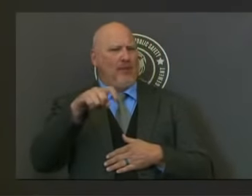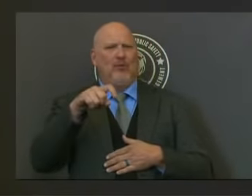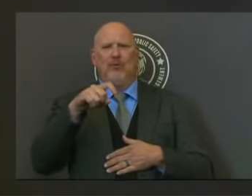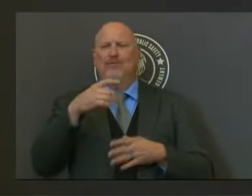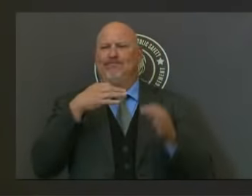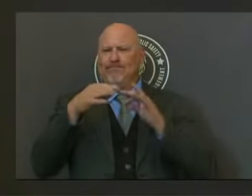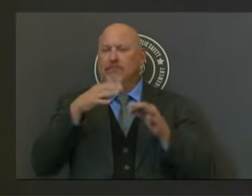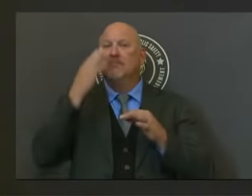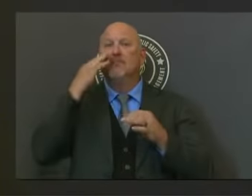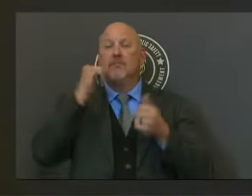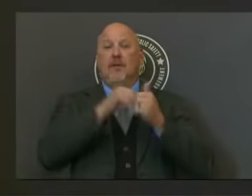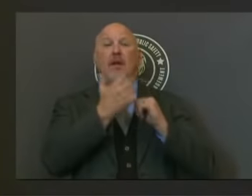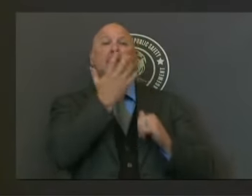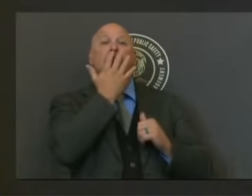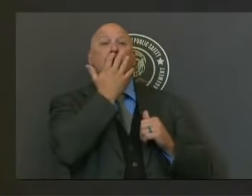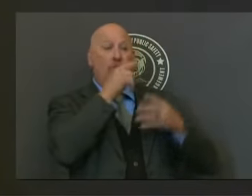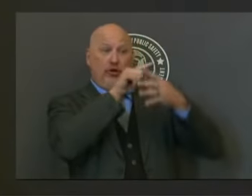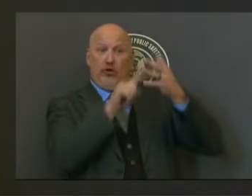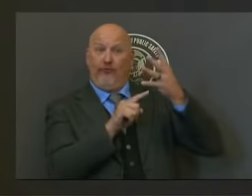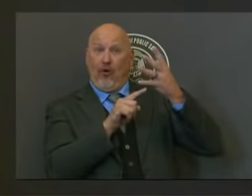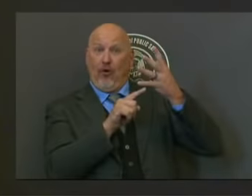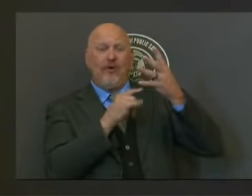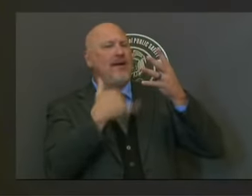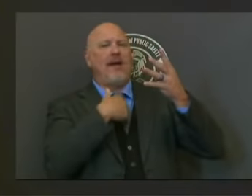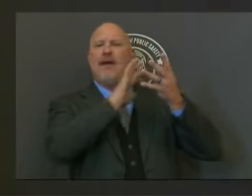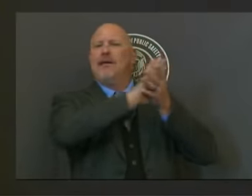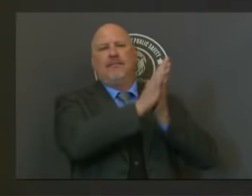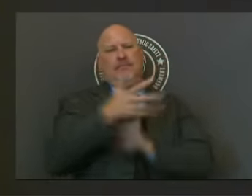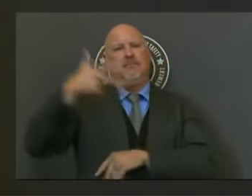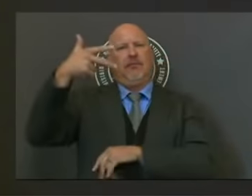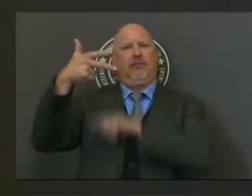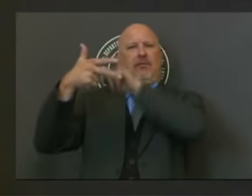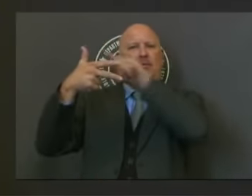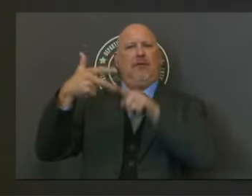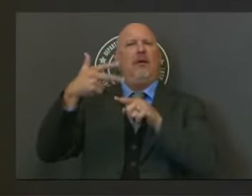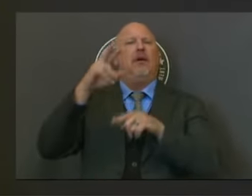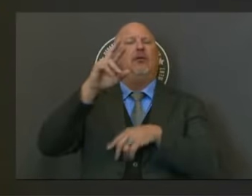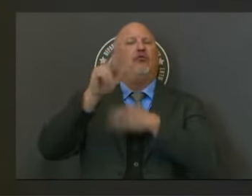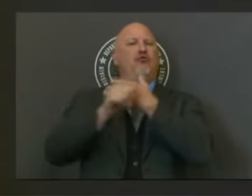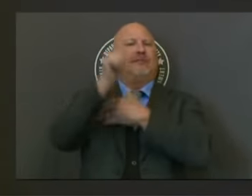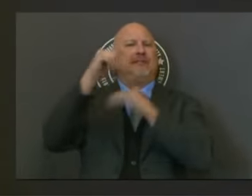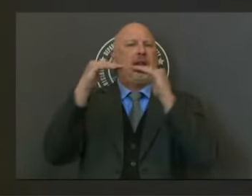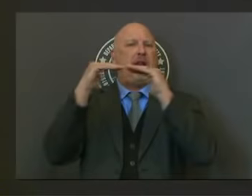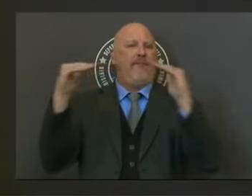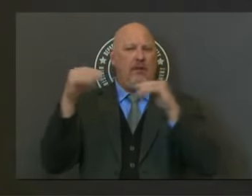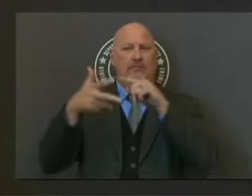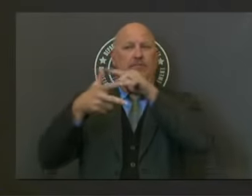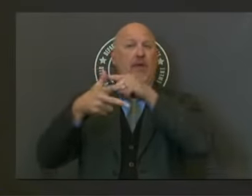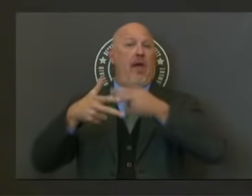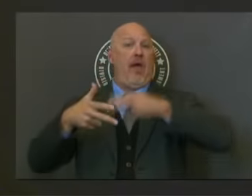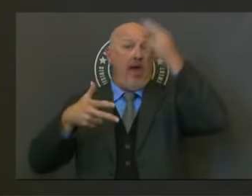address the challenge of the surge of the pandemic